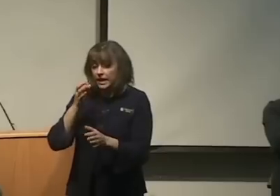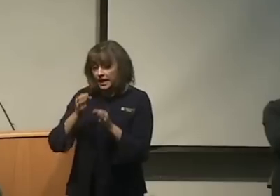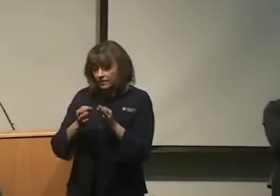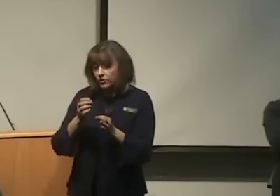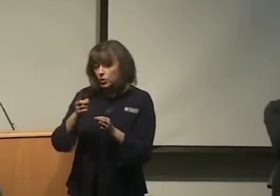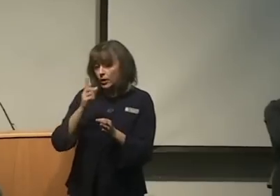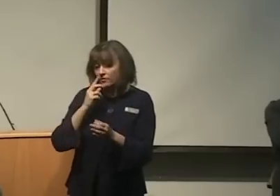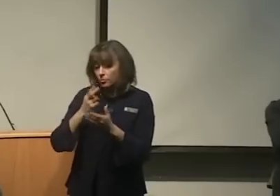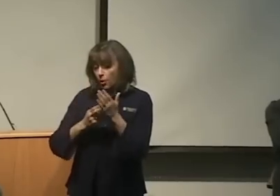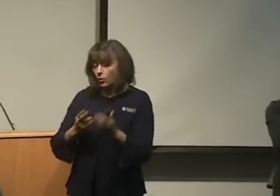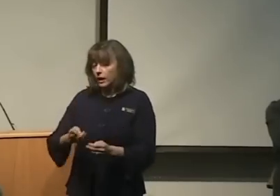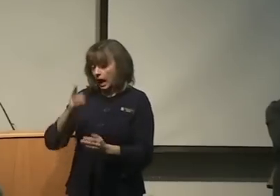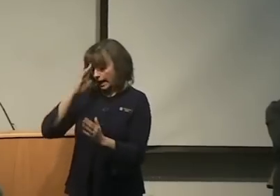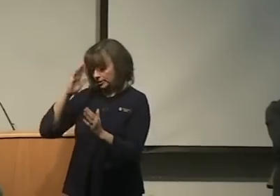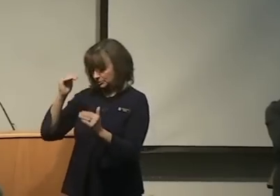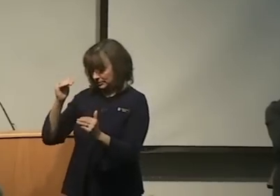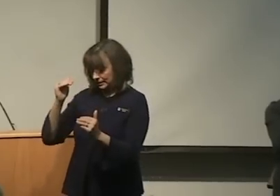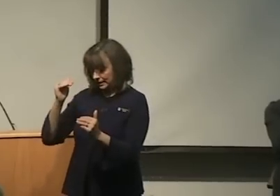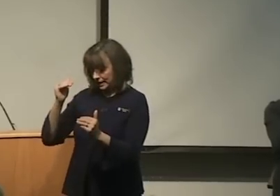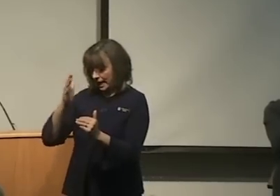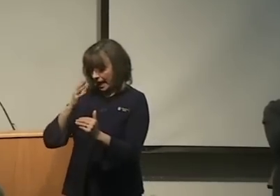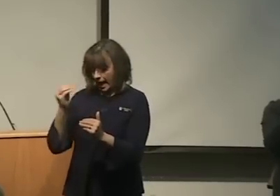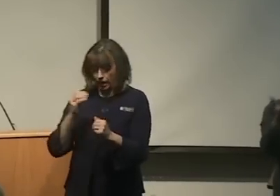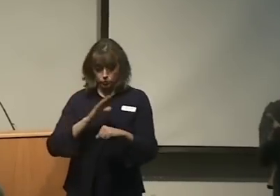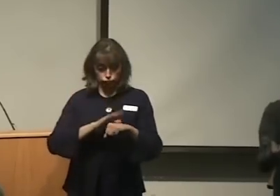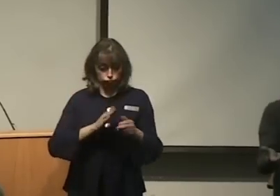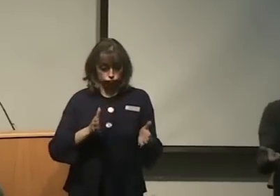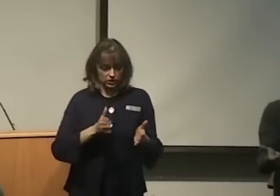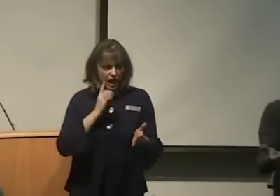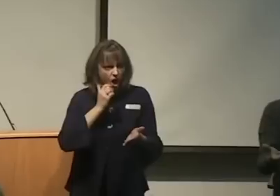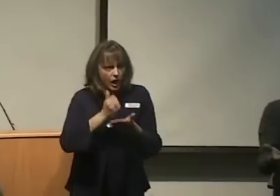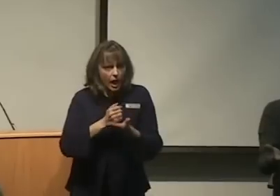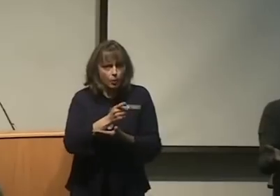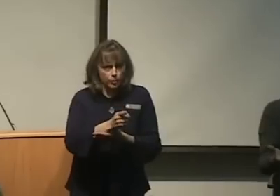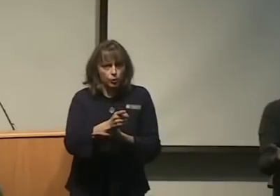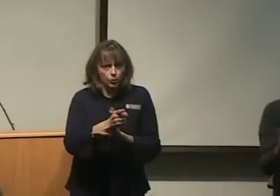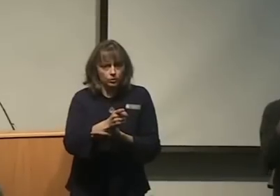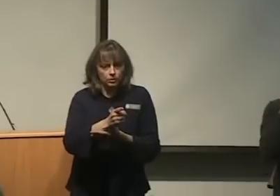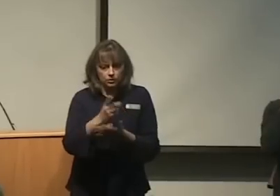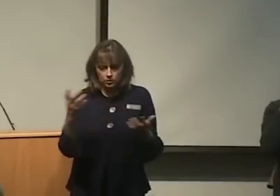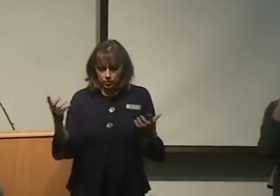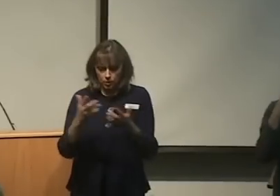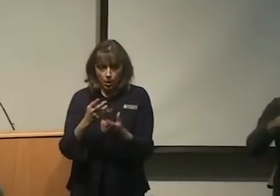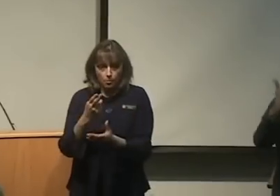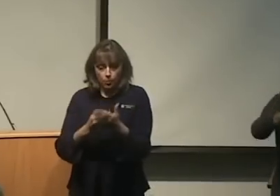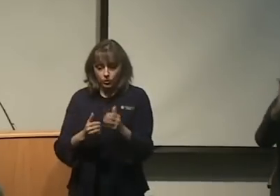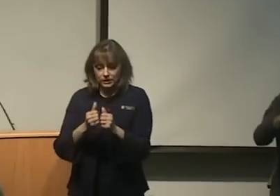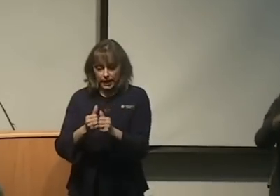to cross the threshold. That's when you get the most results in terms of learning. So the nurturing piece is important for everybody.